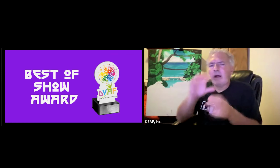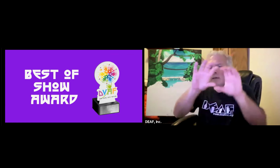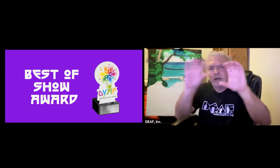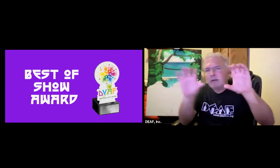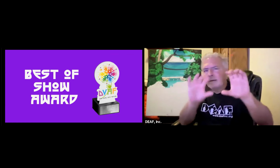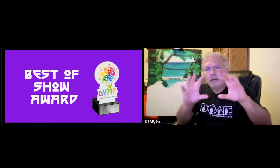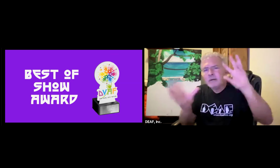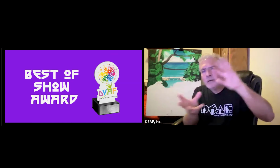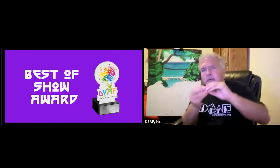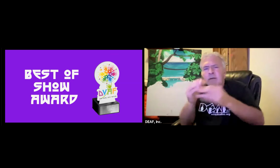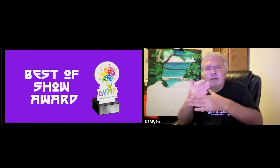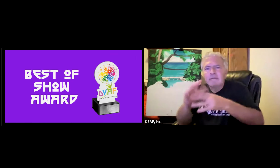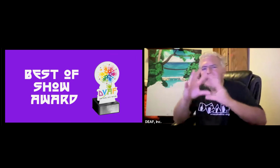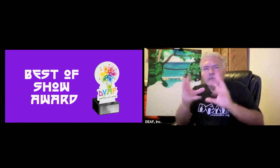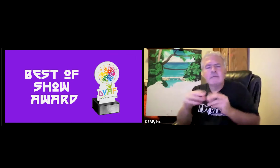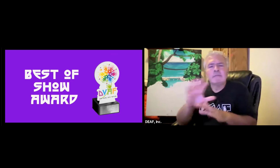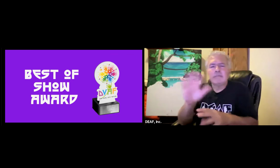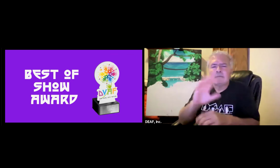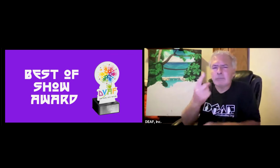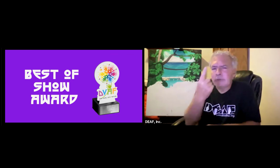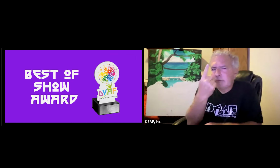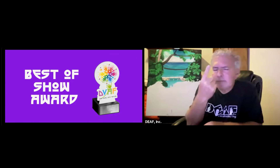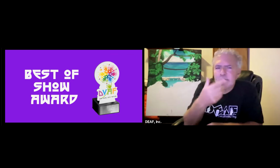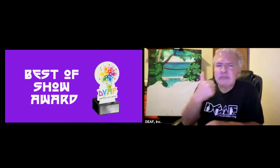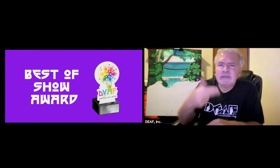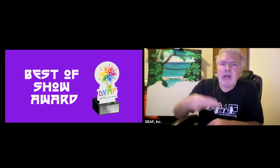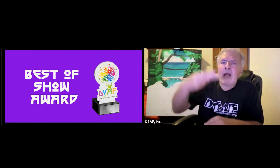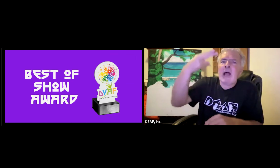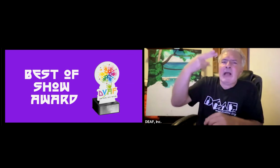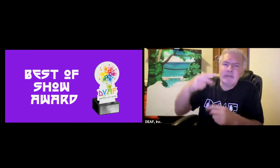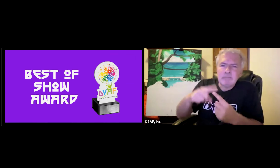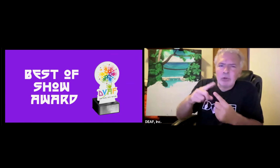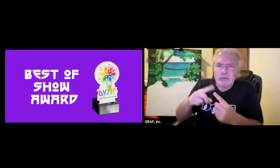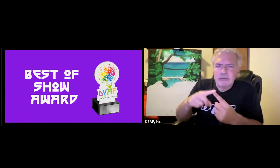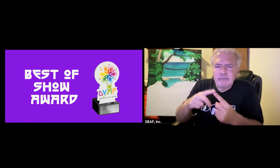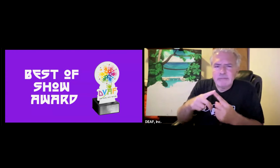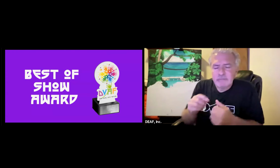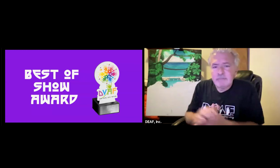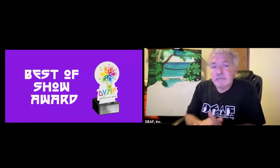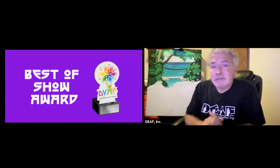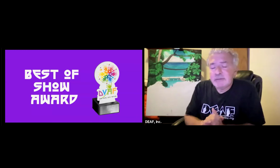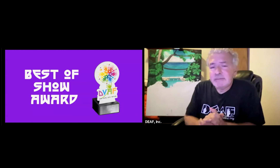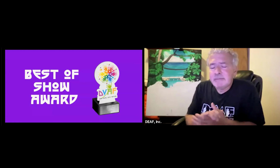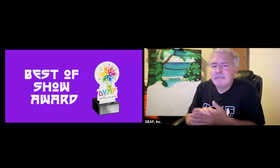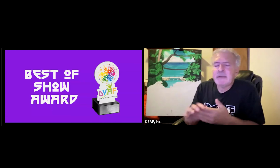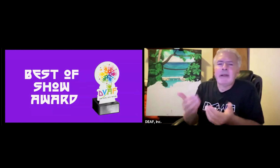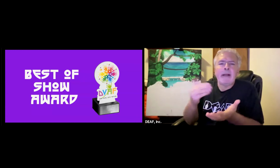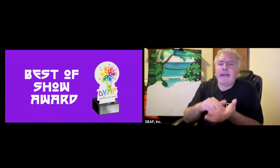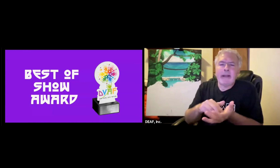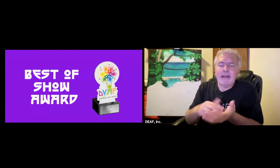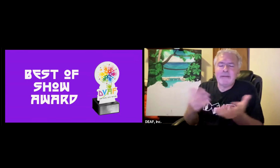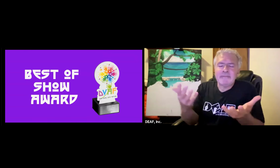Not the whole thing averaged out. Just one art with the highest points.